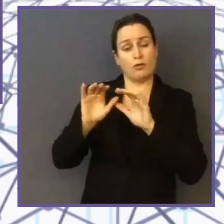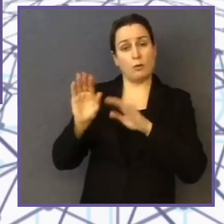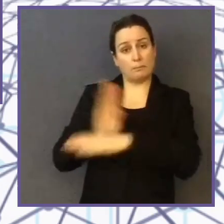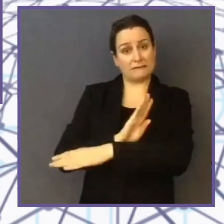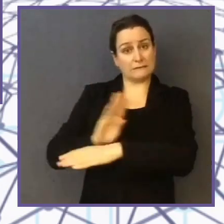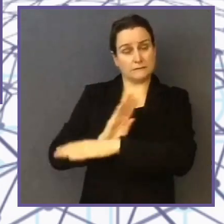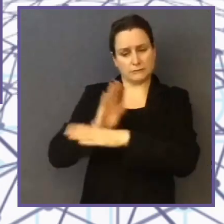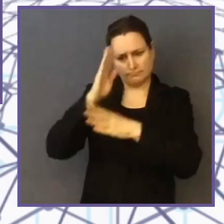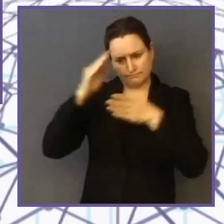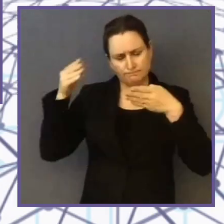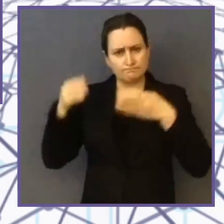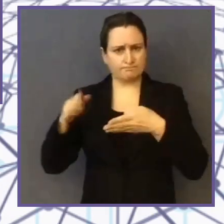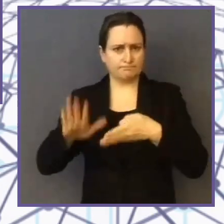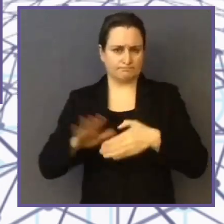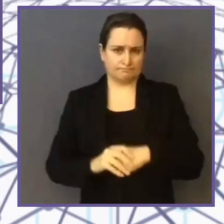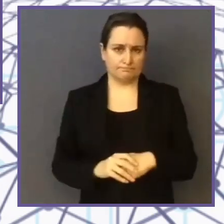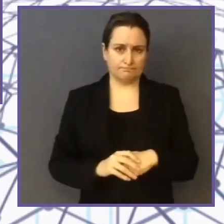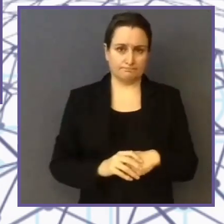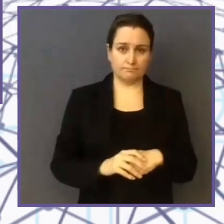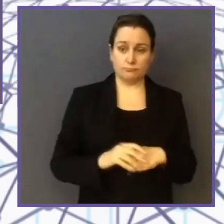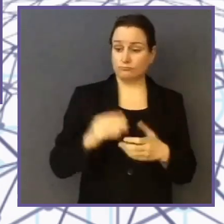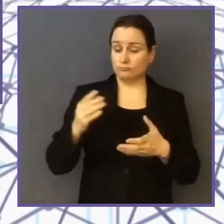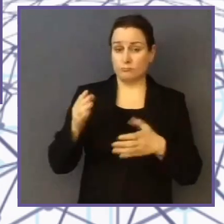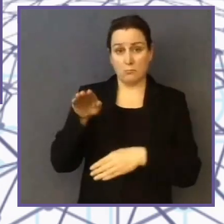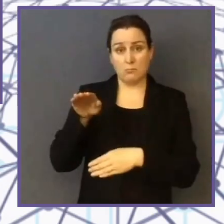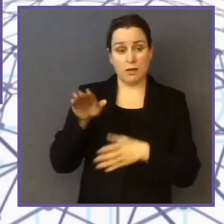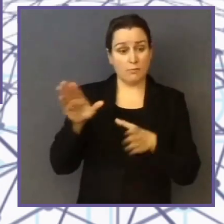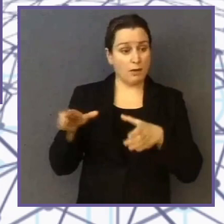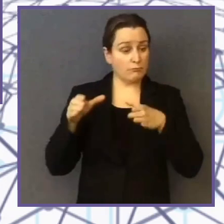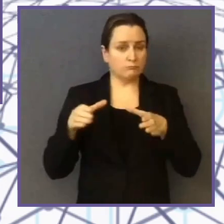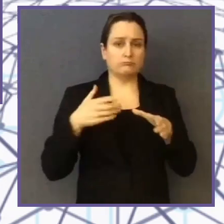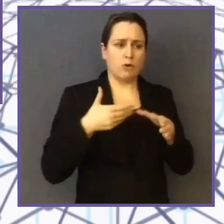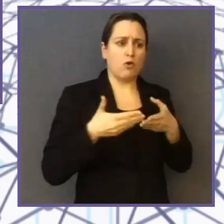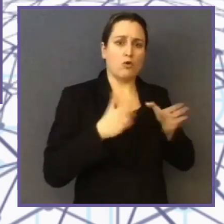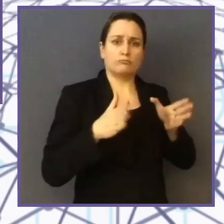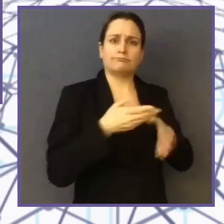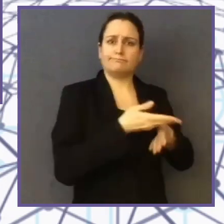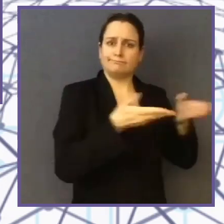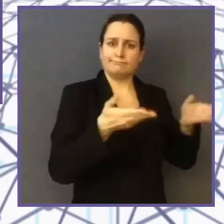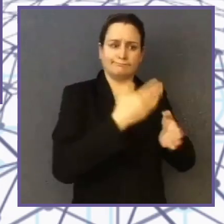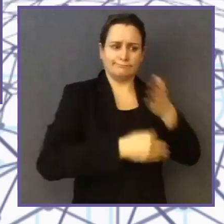products, implementing commitments to disability inclusion, investment and procurement practises